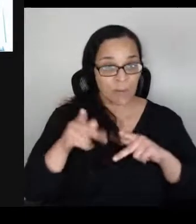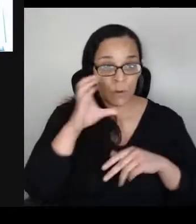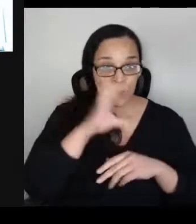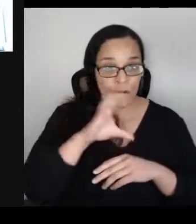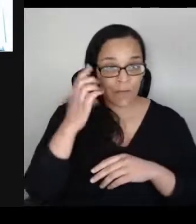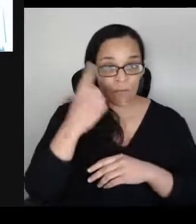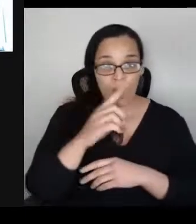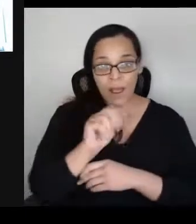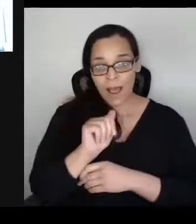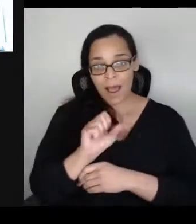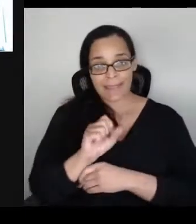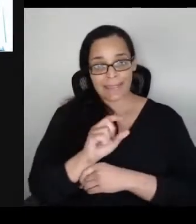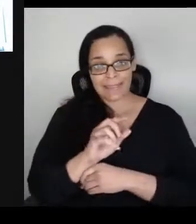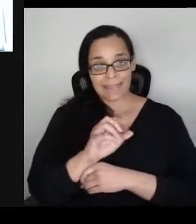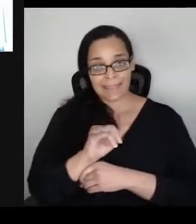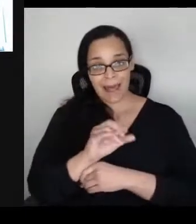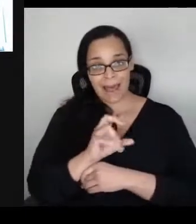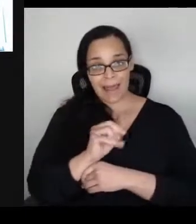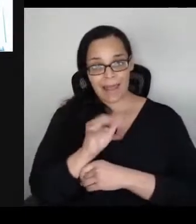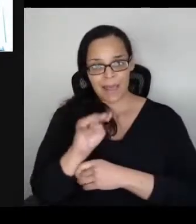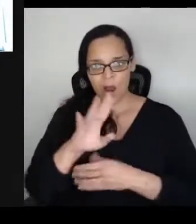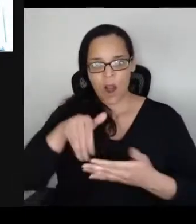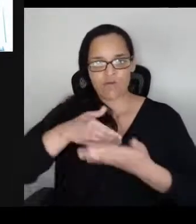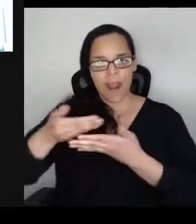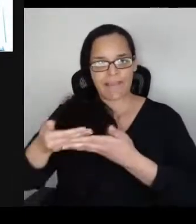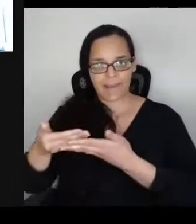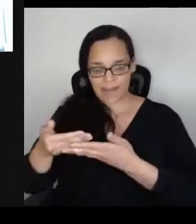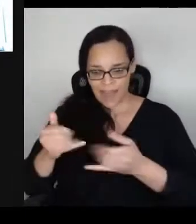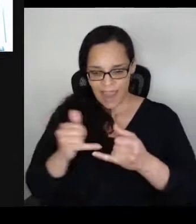at our borders seeking refuge